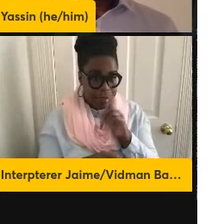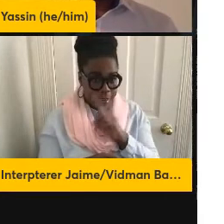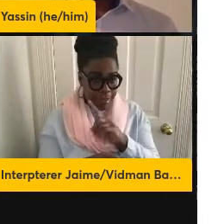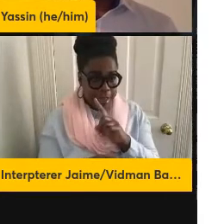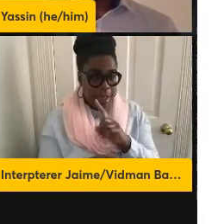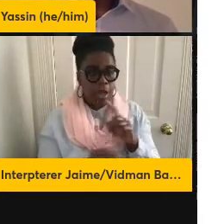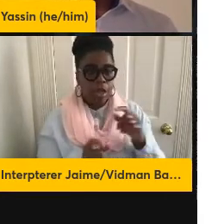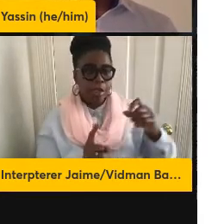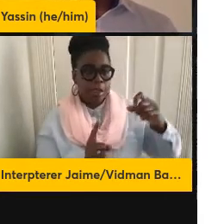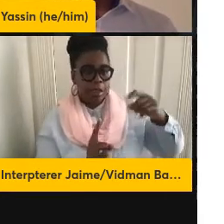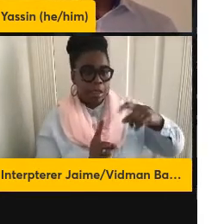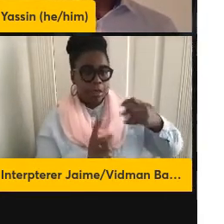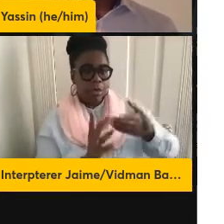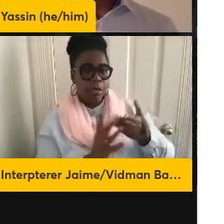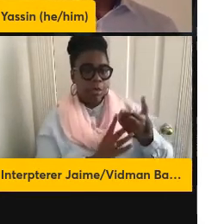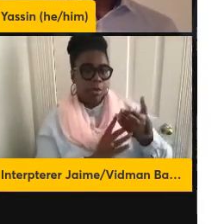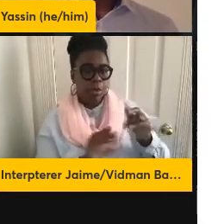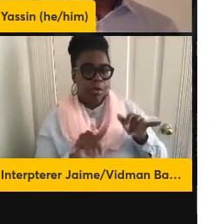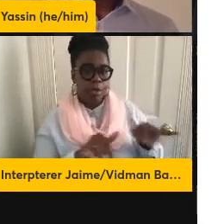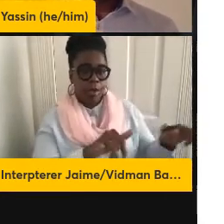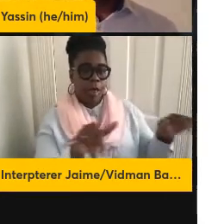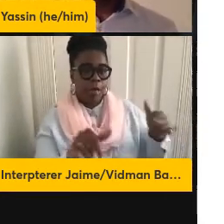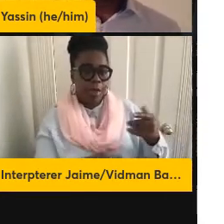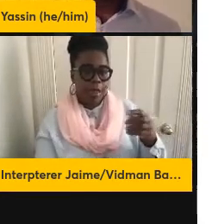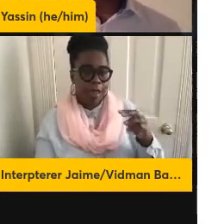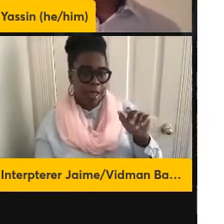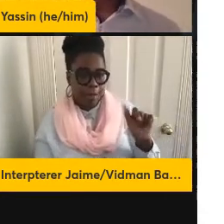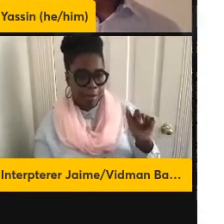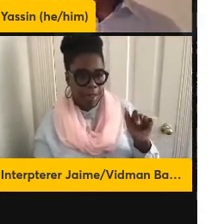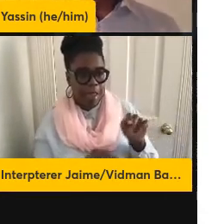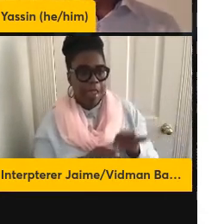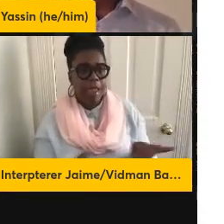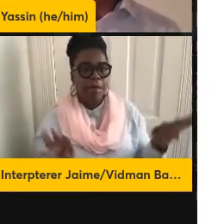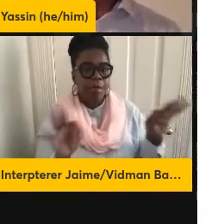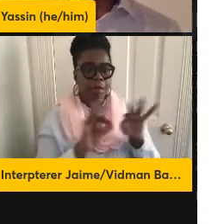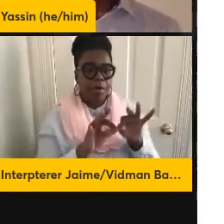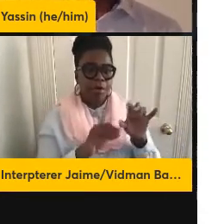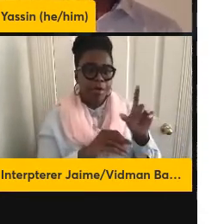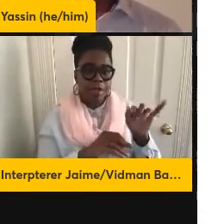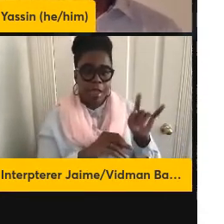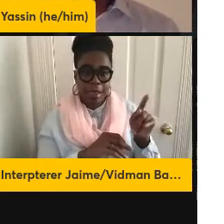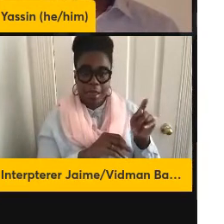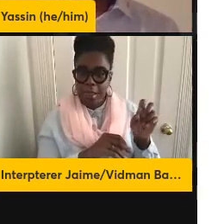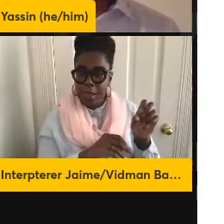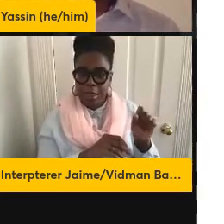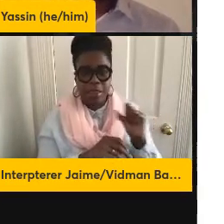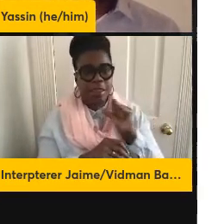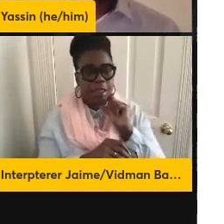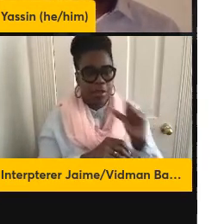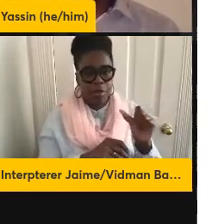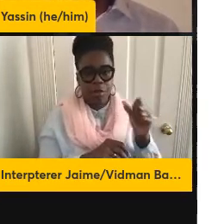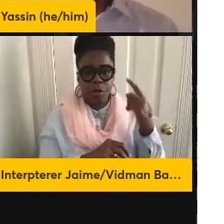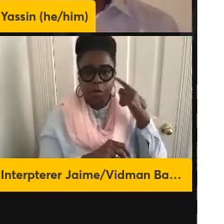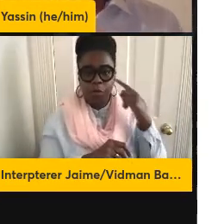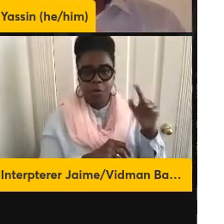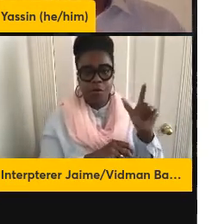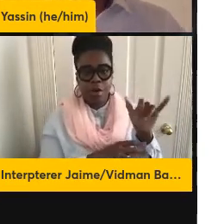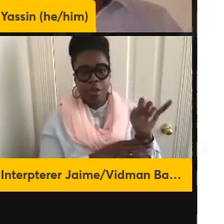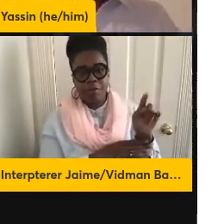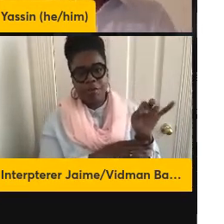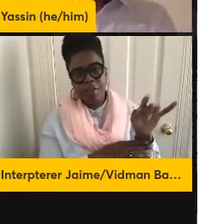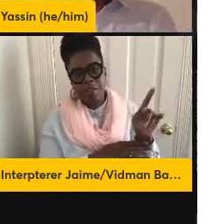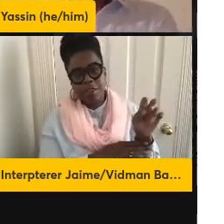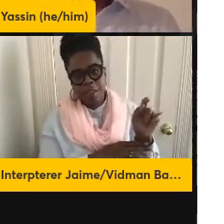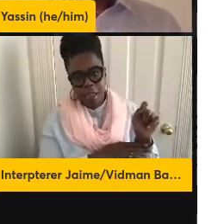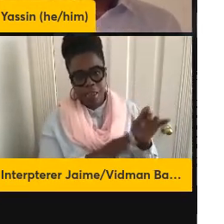common gamma chain, and that means they don't signal through important cytokines for limb for lymphocyte development. So I